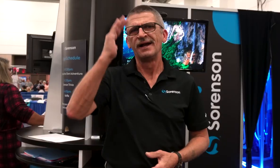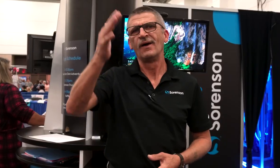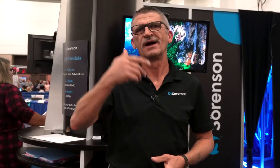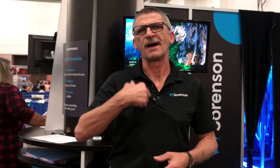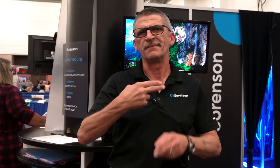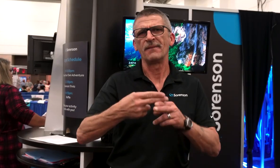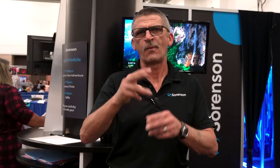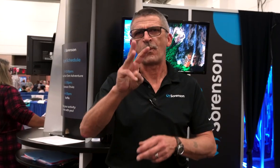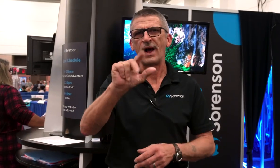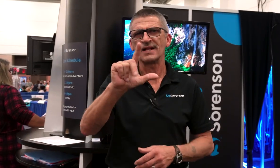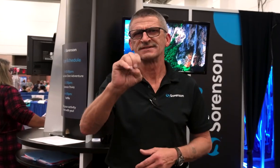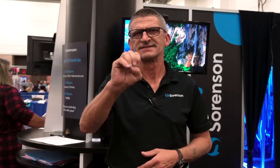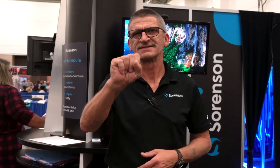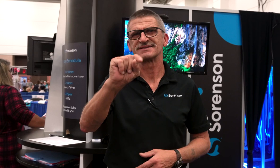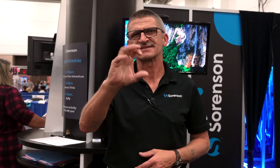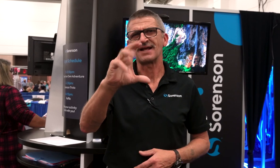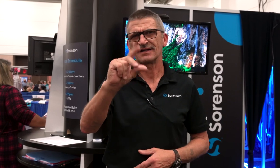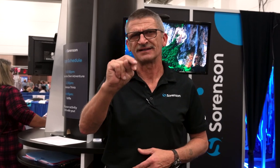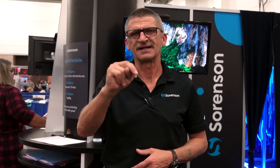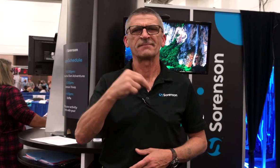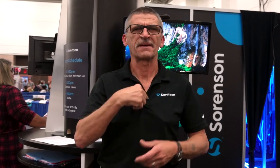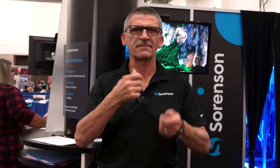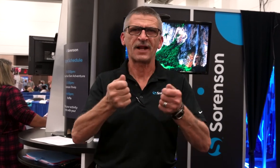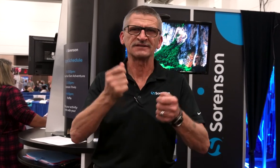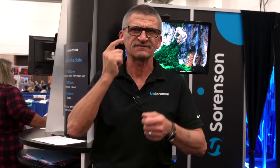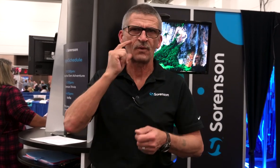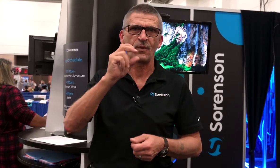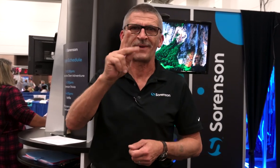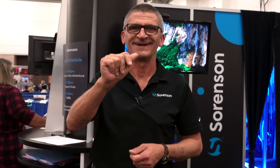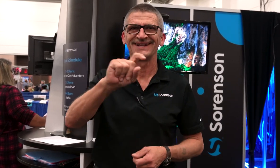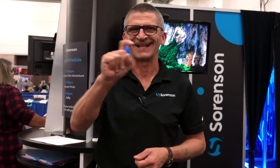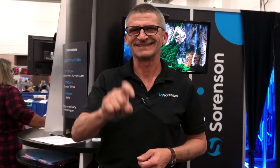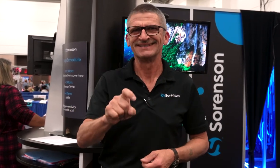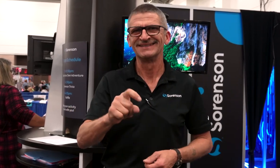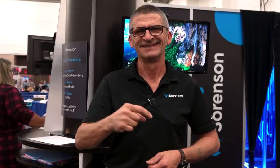Hello! My name is Wallace Stockton. I’m the district manager for Oklahoma and Texas.